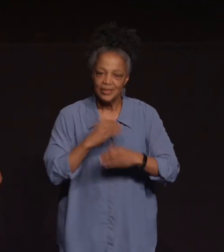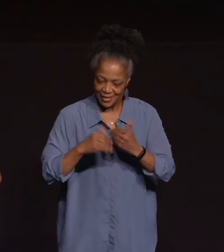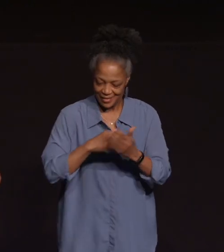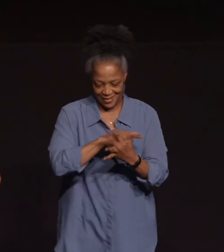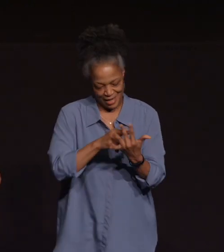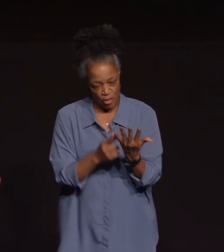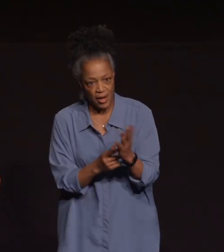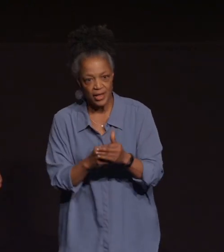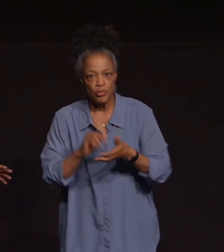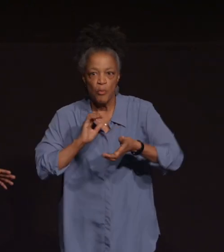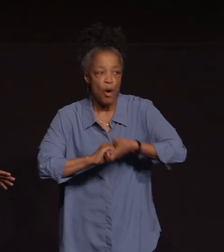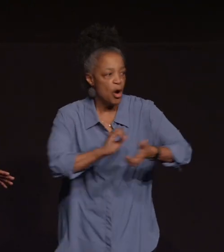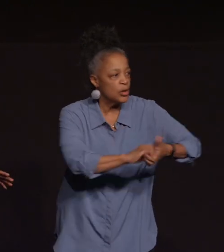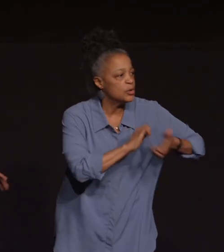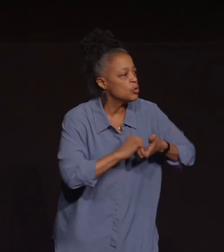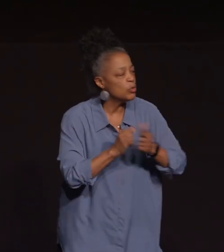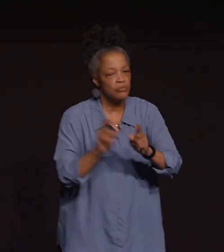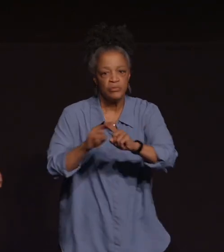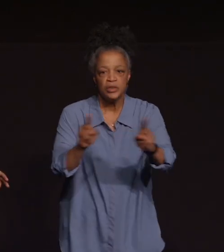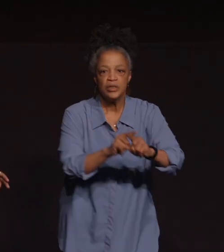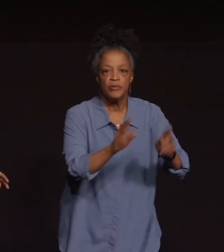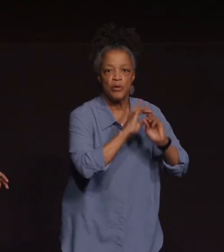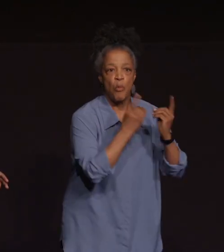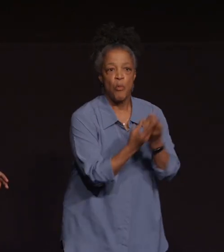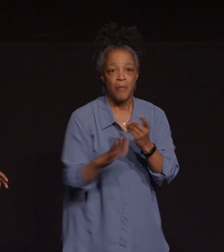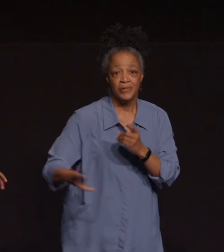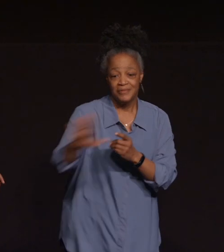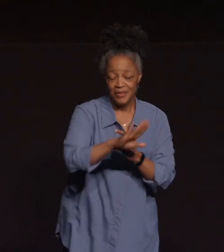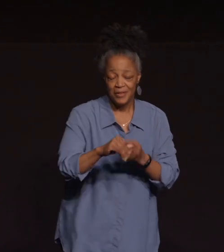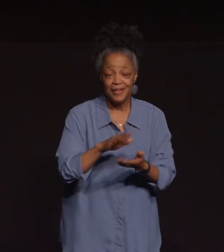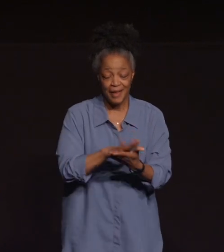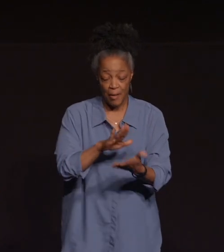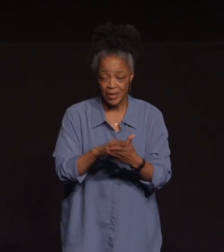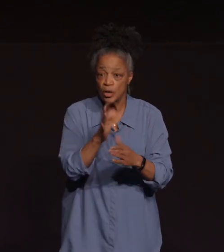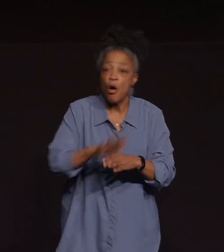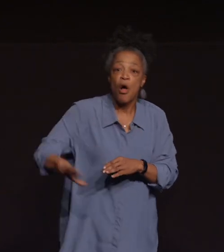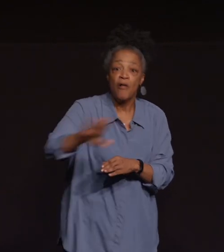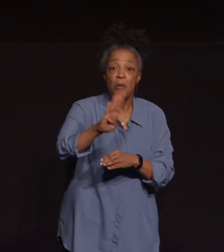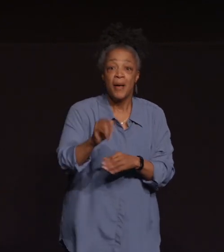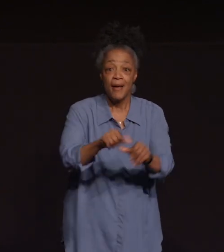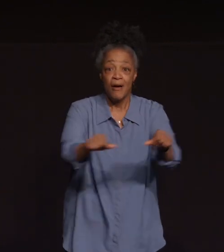units across--on campus, around the bay, and across the country.